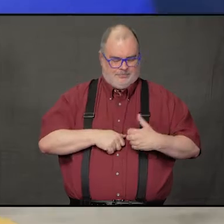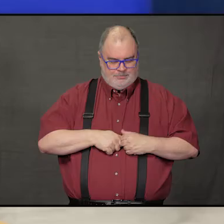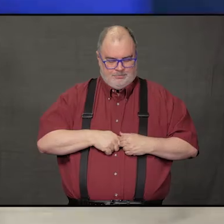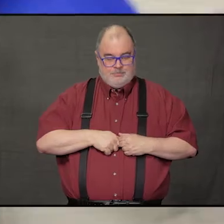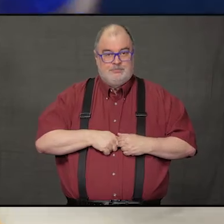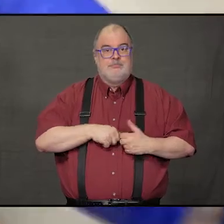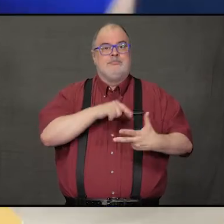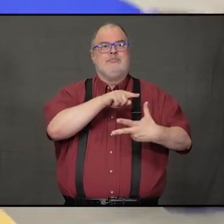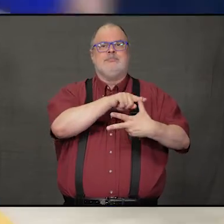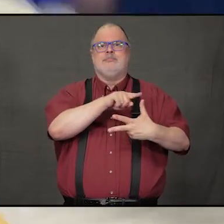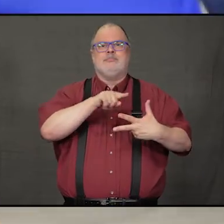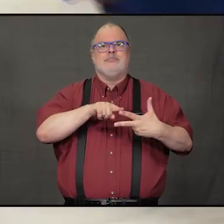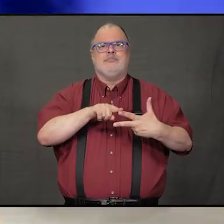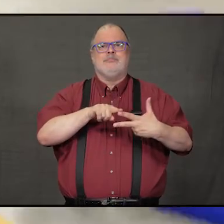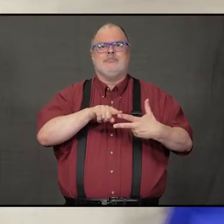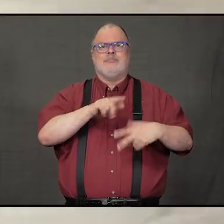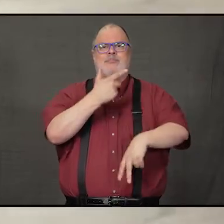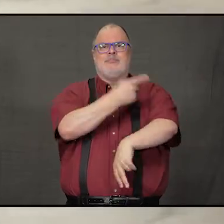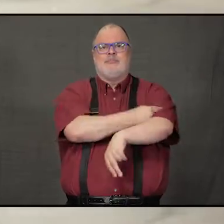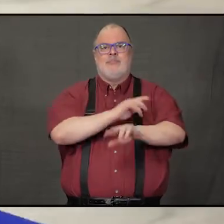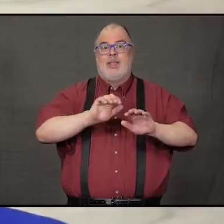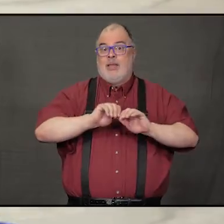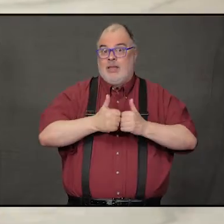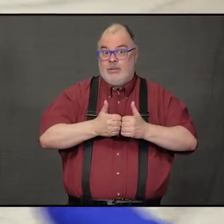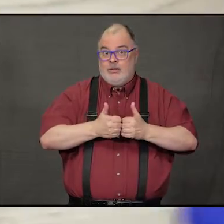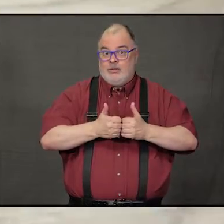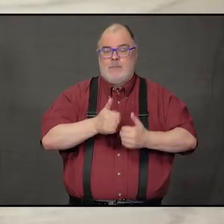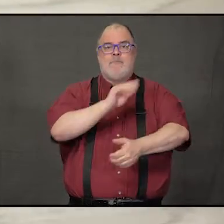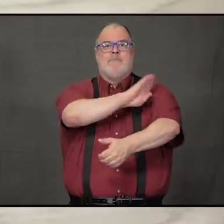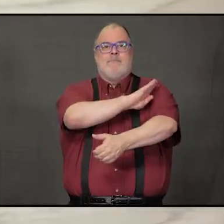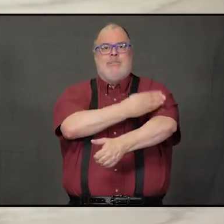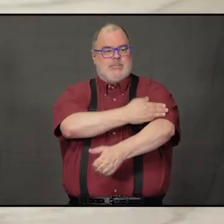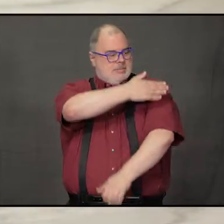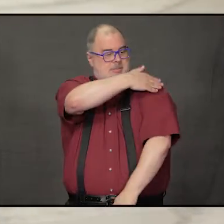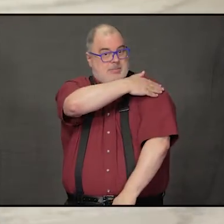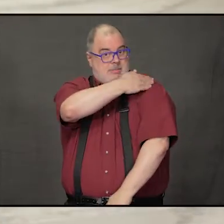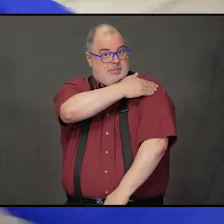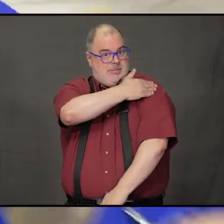The Pfizer and Moderna vaccines are given by a shot into the muscle at the top of your arm.